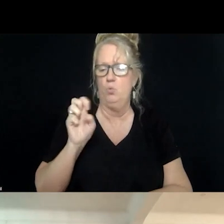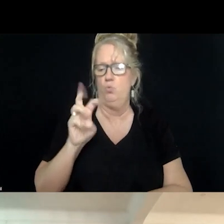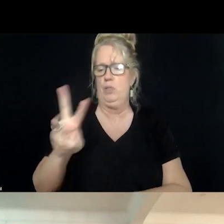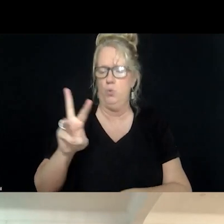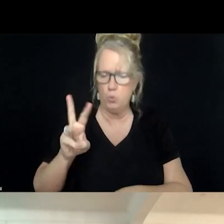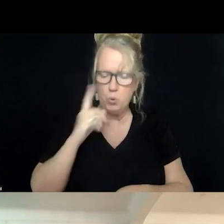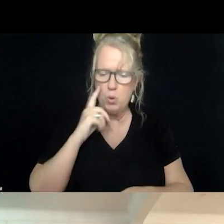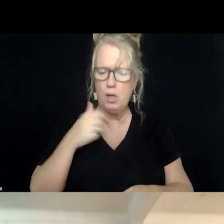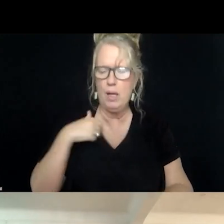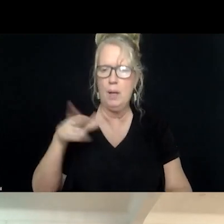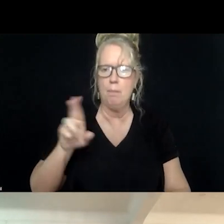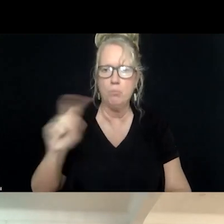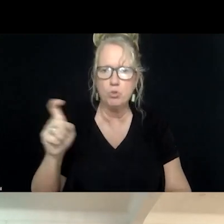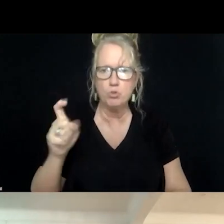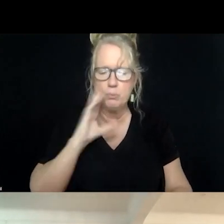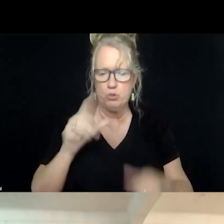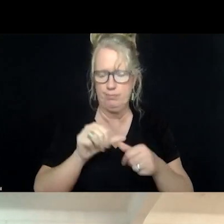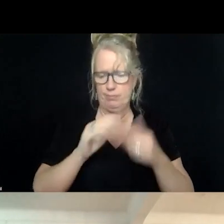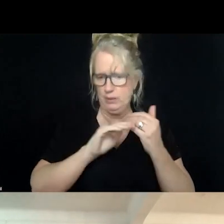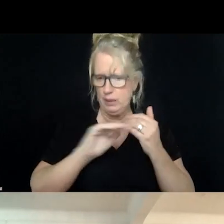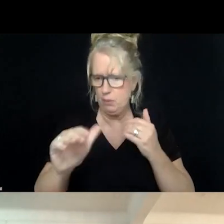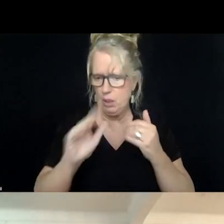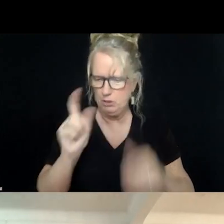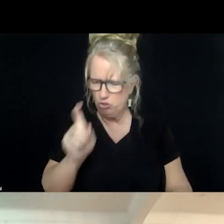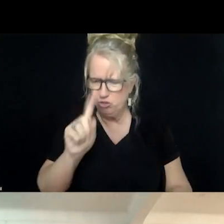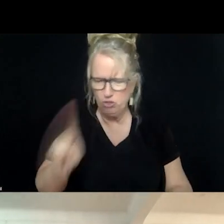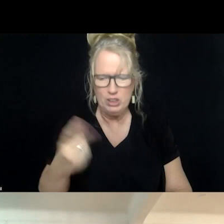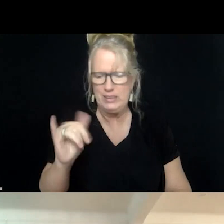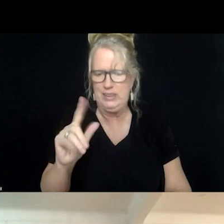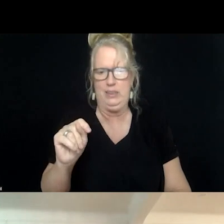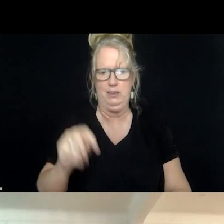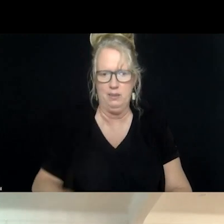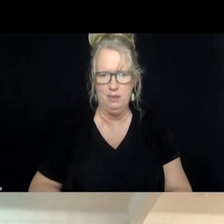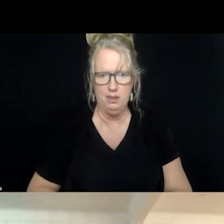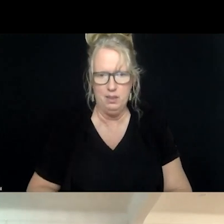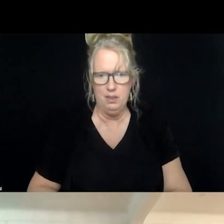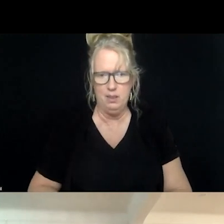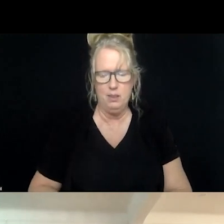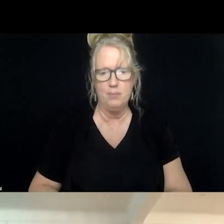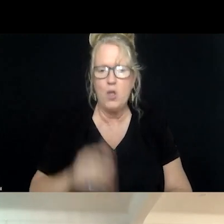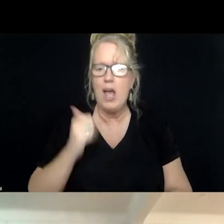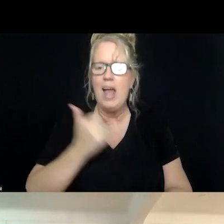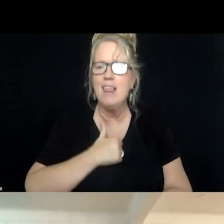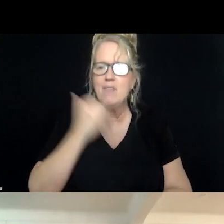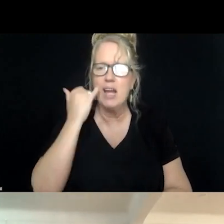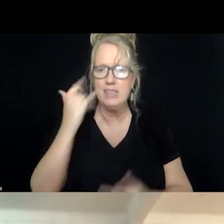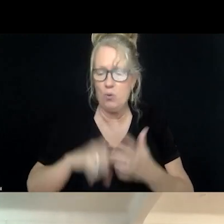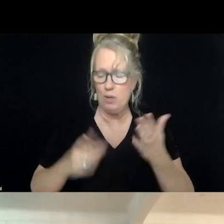THE PERSON IS STABILIZED AND THEY NEED THE PRESCRIPTION. I LOVE WHAT YOU ARE BRINGING UP.